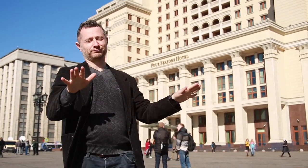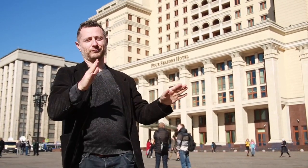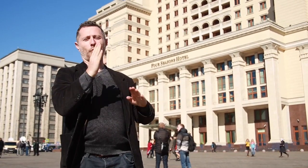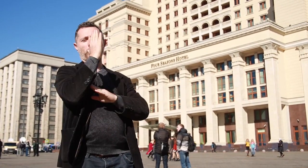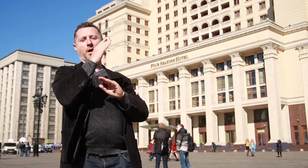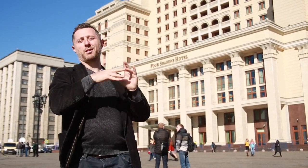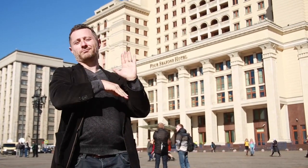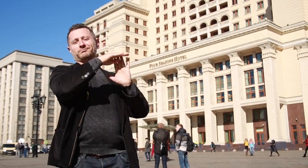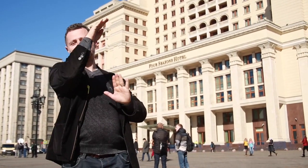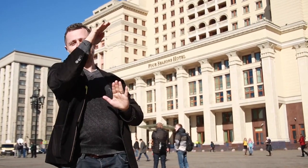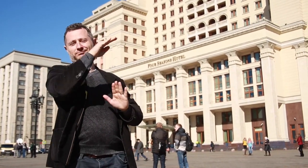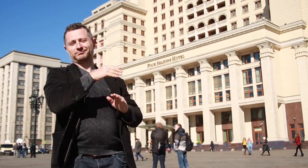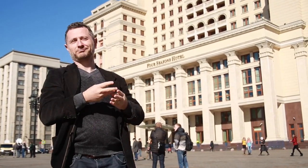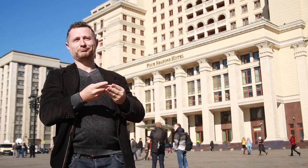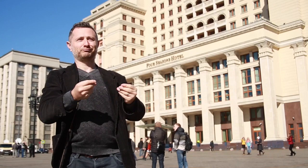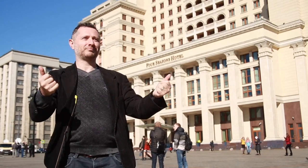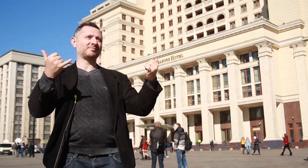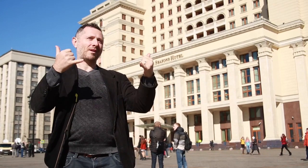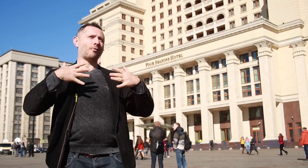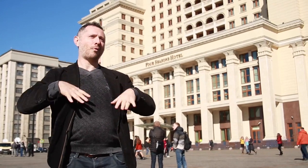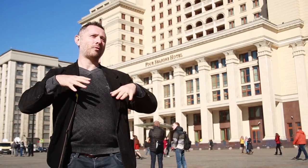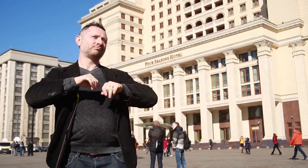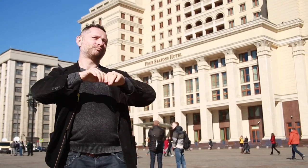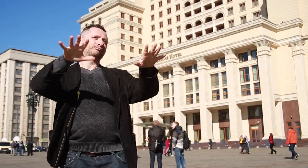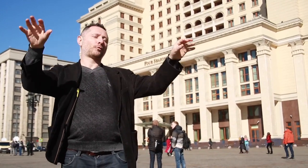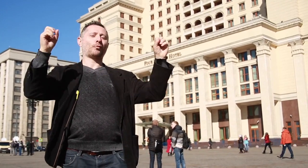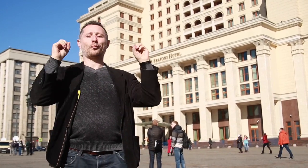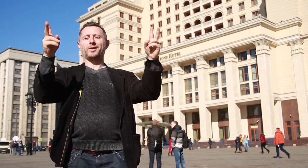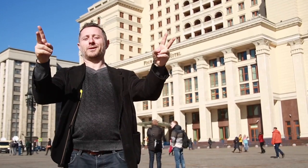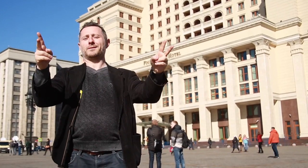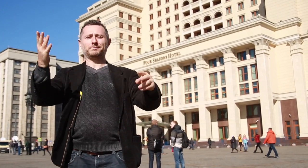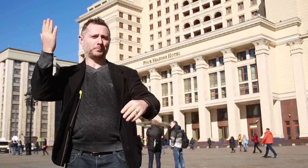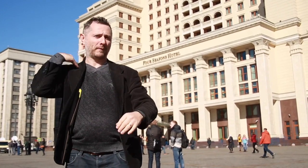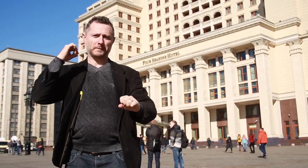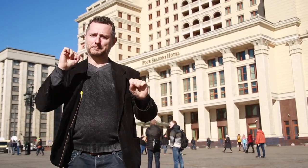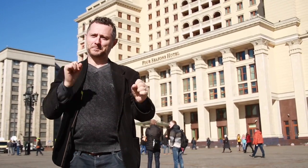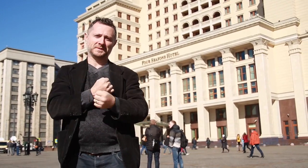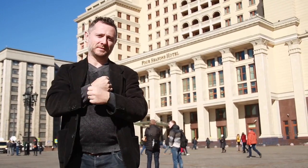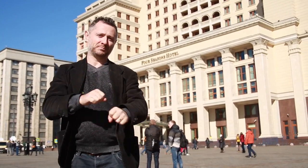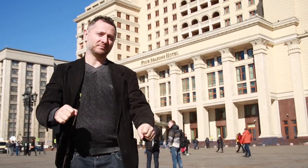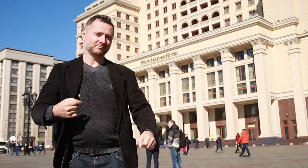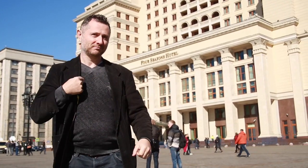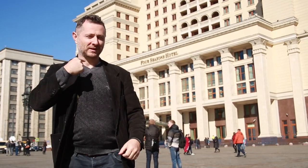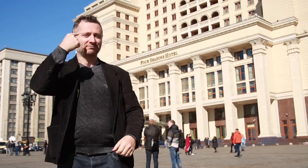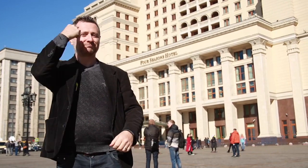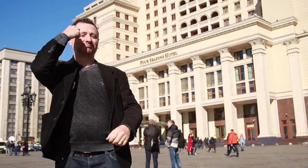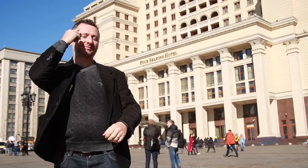hotel here, and clothes and other goods are now more available than they were before. I think this is an interesting piece of Deaf